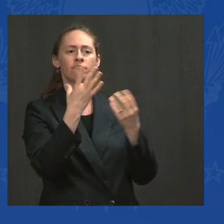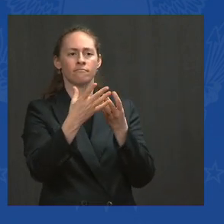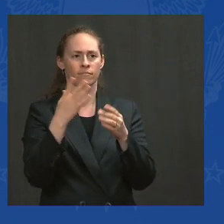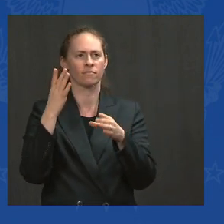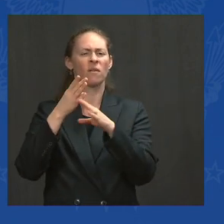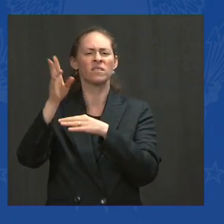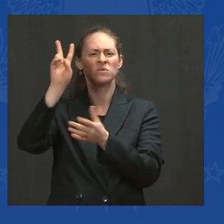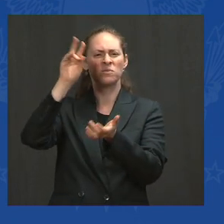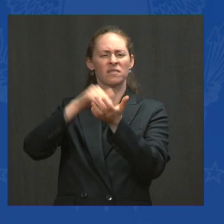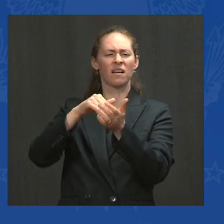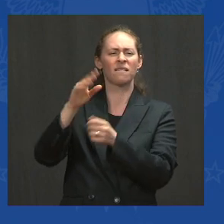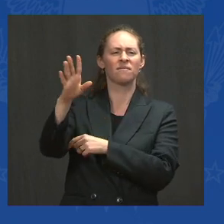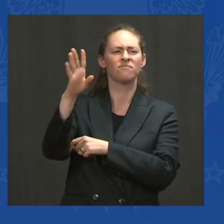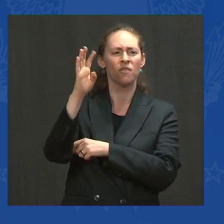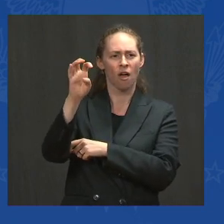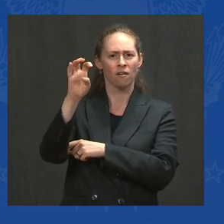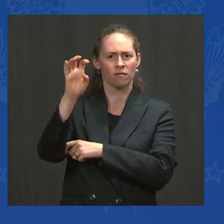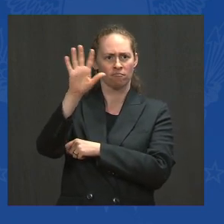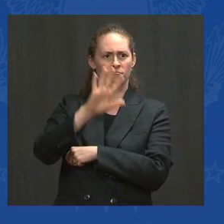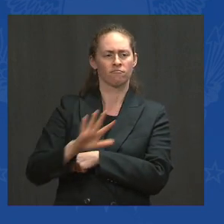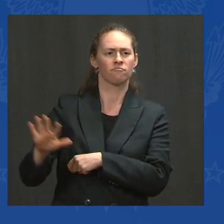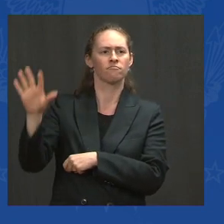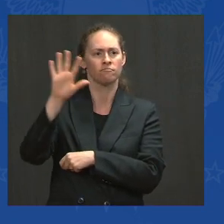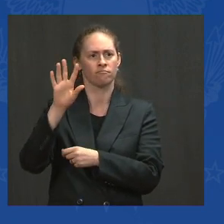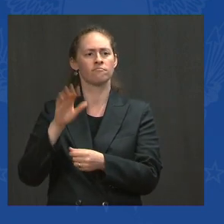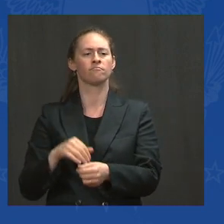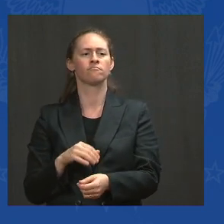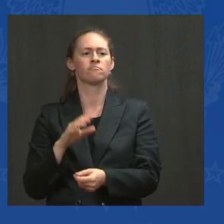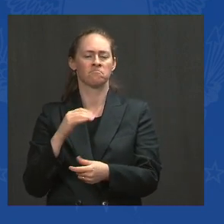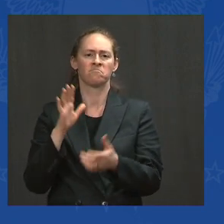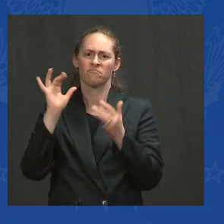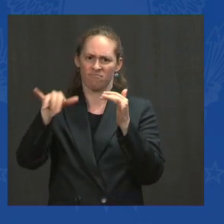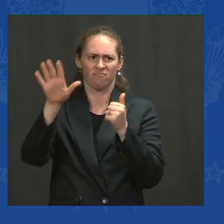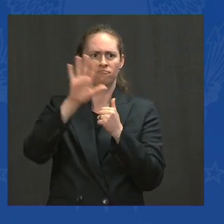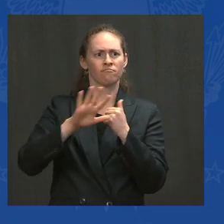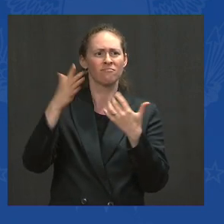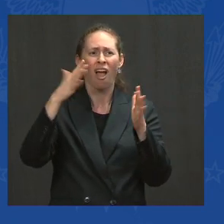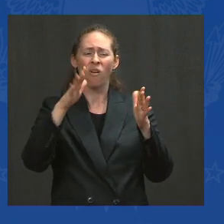Americans killed, 20,722 more wounded, and untold